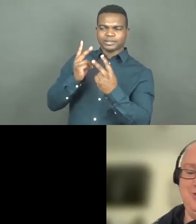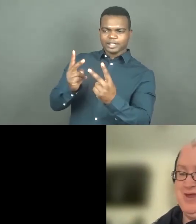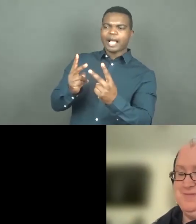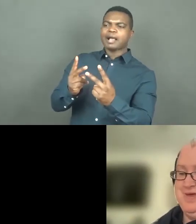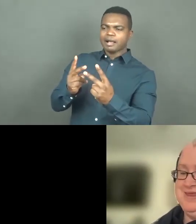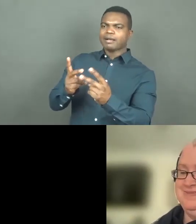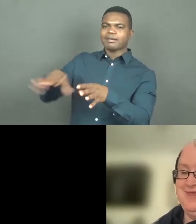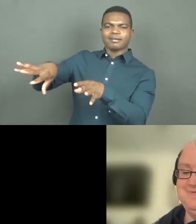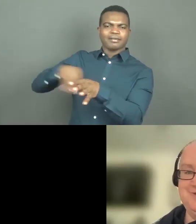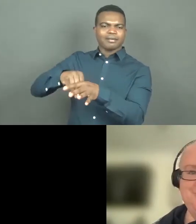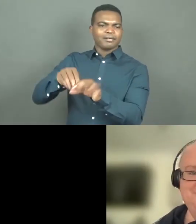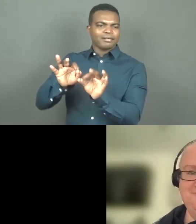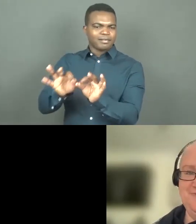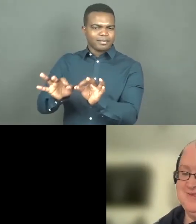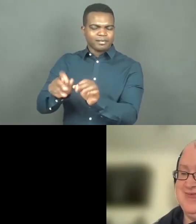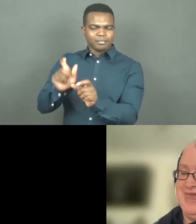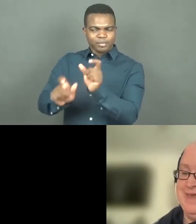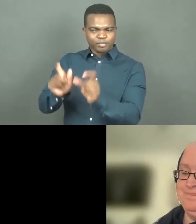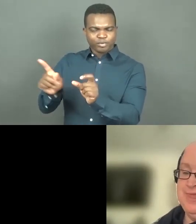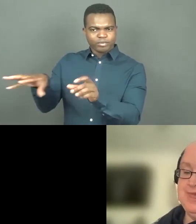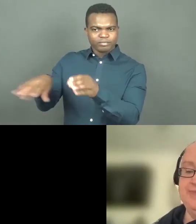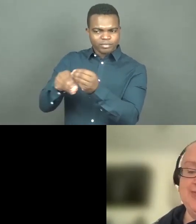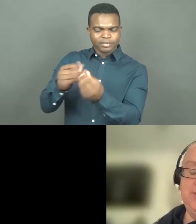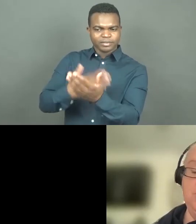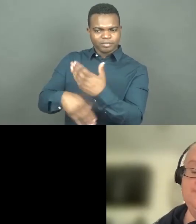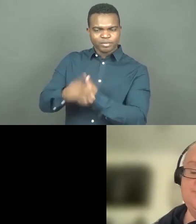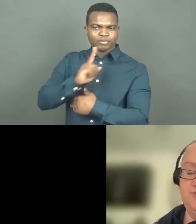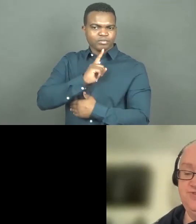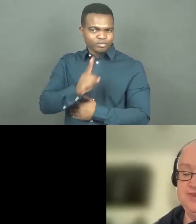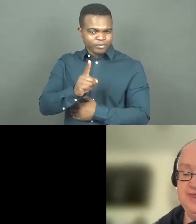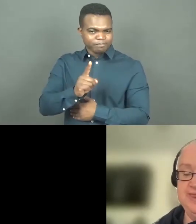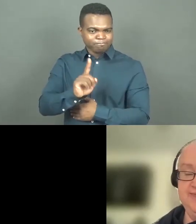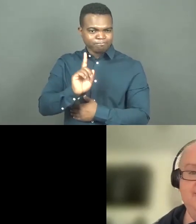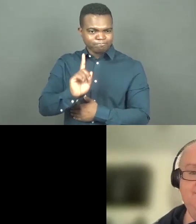Mary Keogh: Great, Polly. Thank you so much for that. And thank you all, to Christian and Laisa,